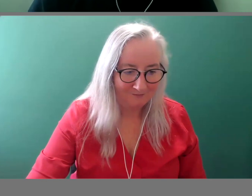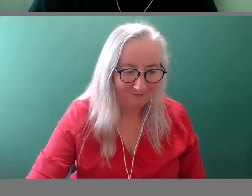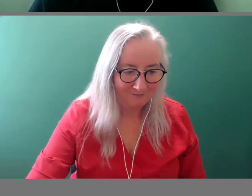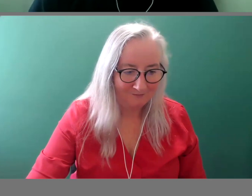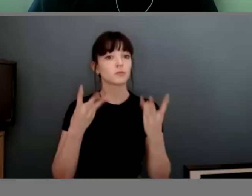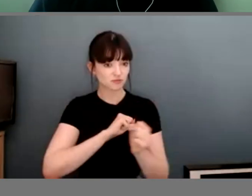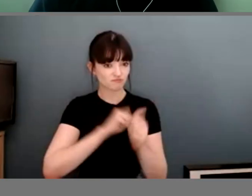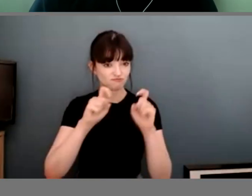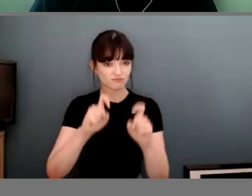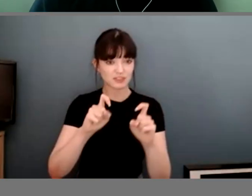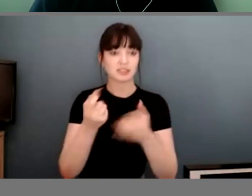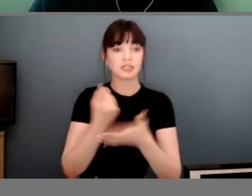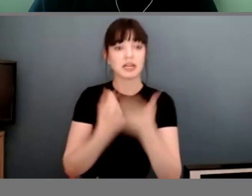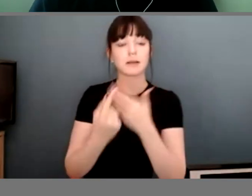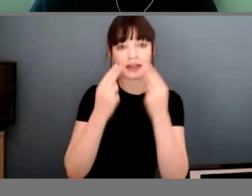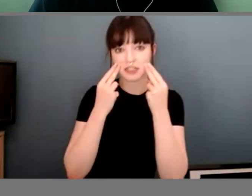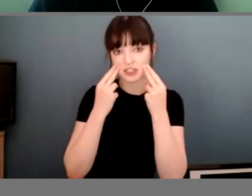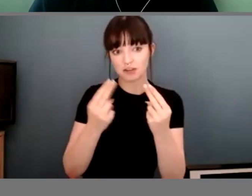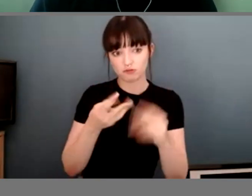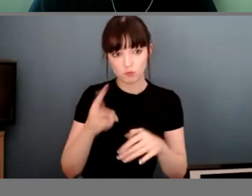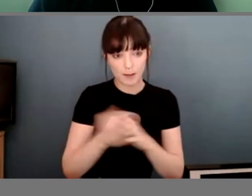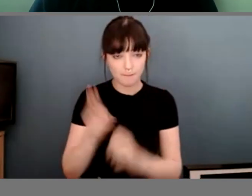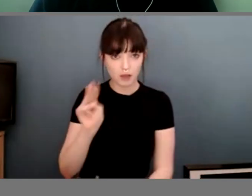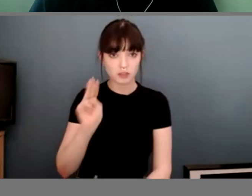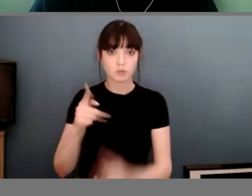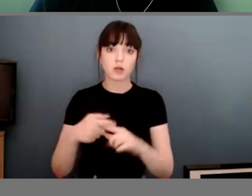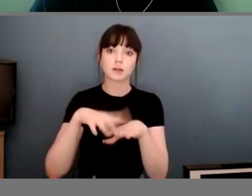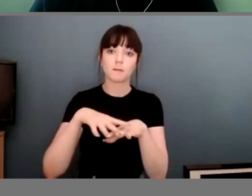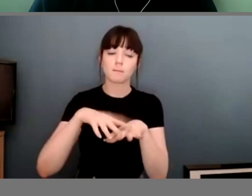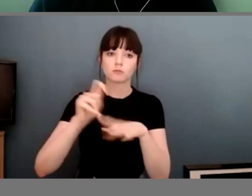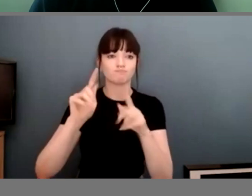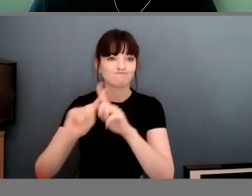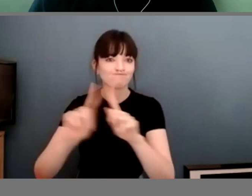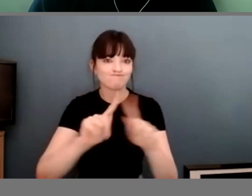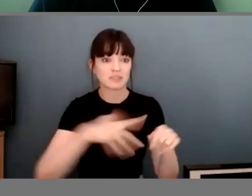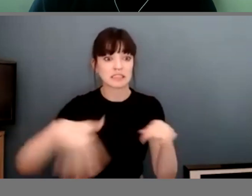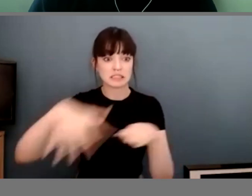in the widest possible range of situations and without the need for adaptation, modification,